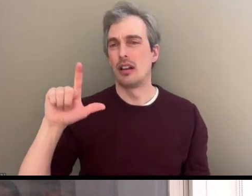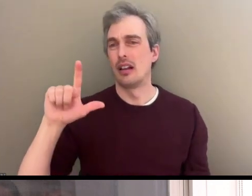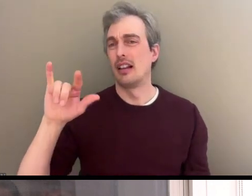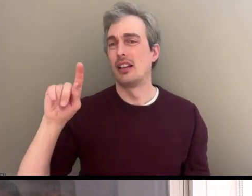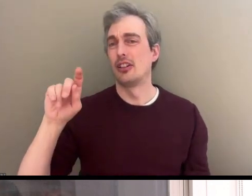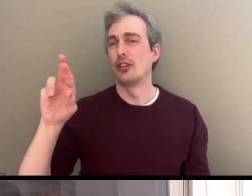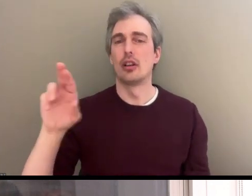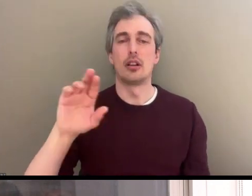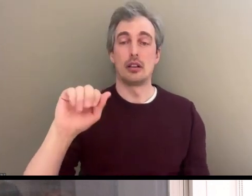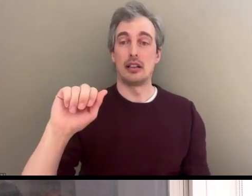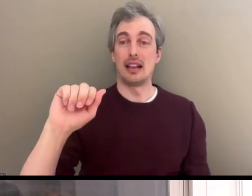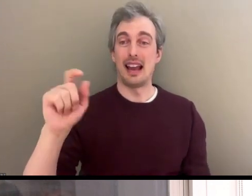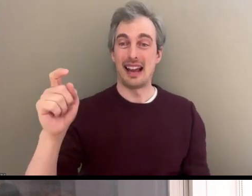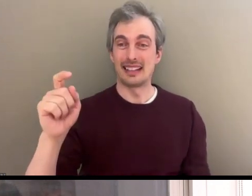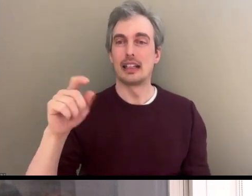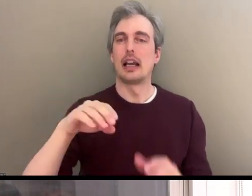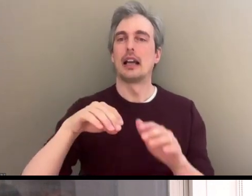download via the VS Store extension.